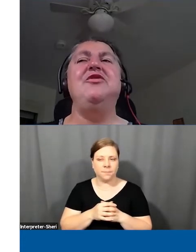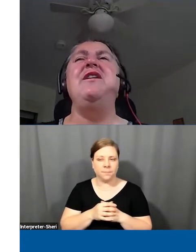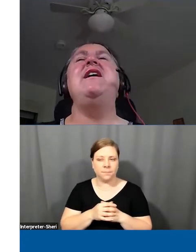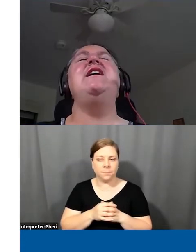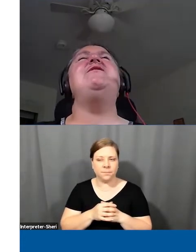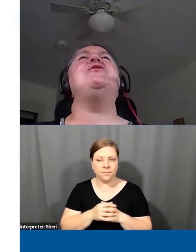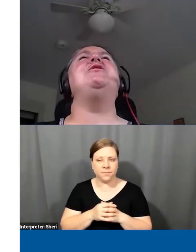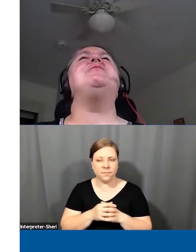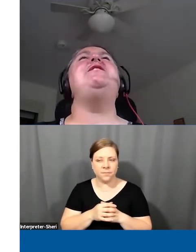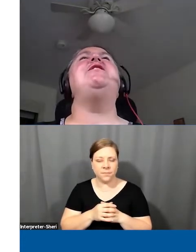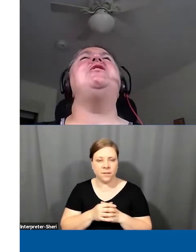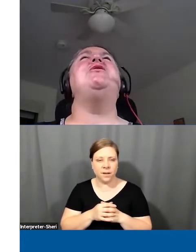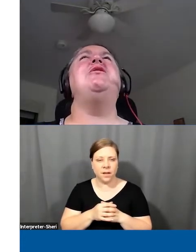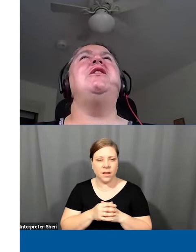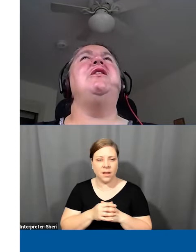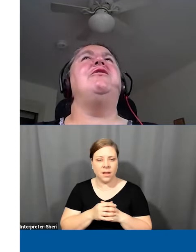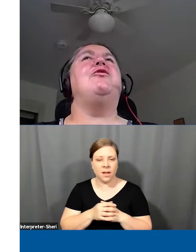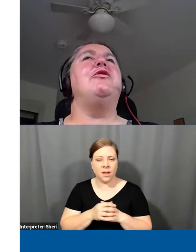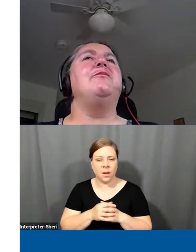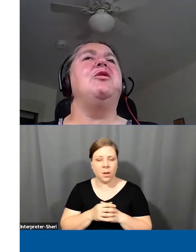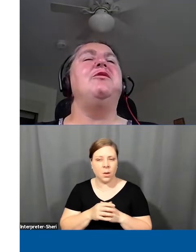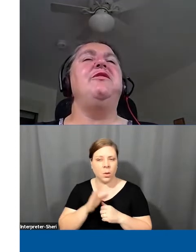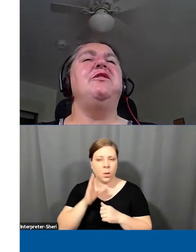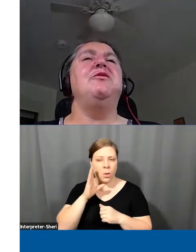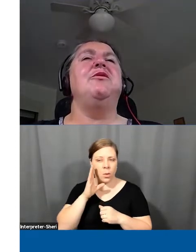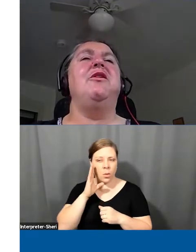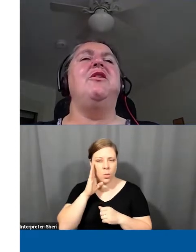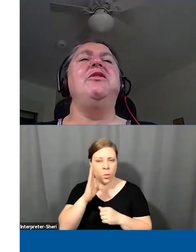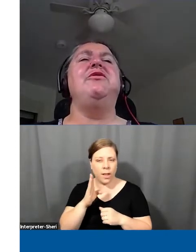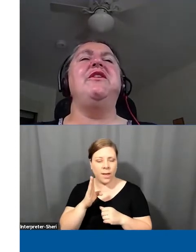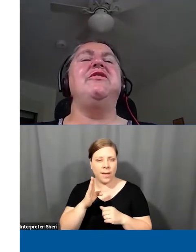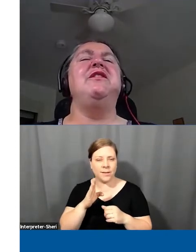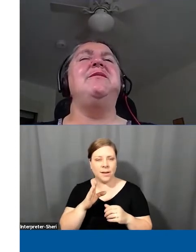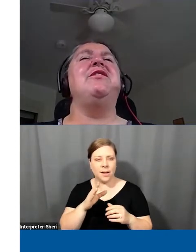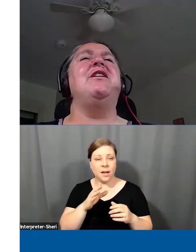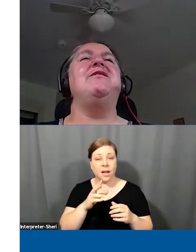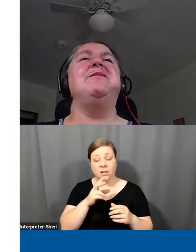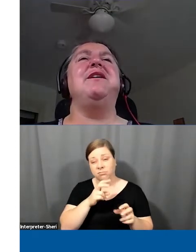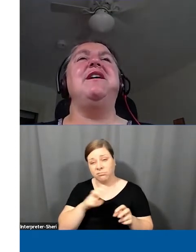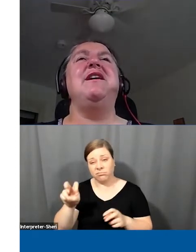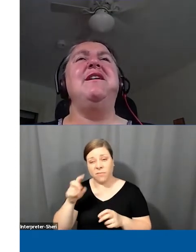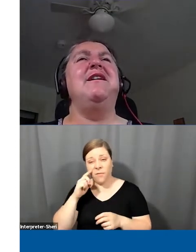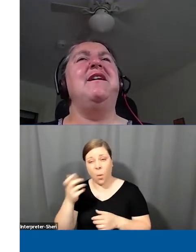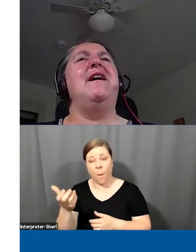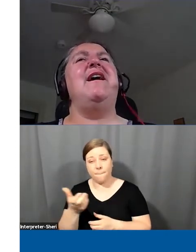Sorry, if it's going to reflow for the mobile view. All those things need to be thought of at the beginning.